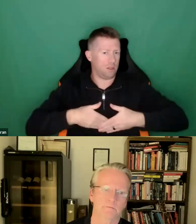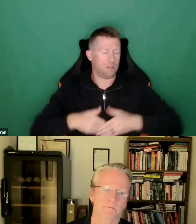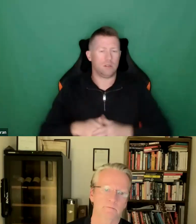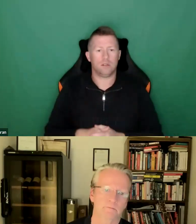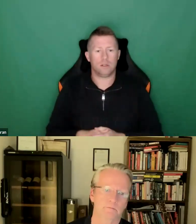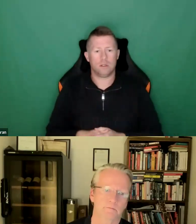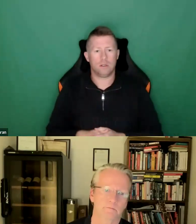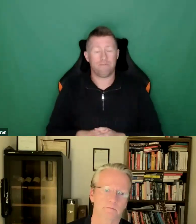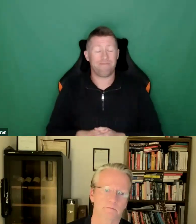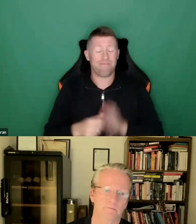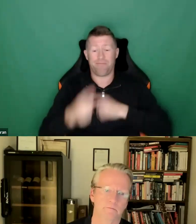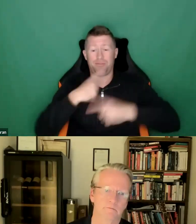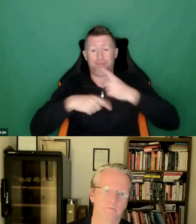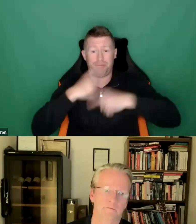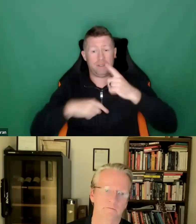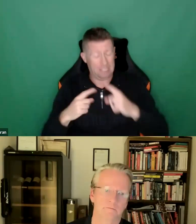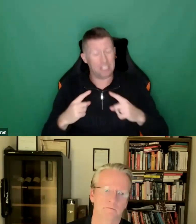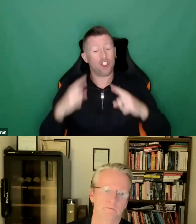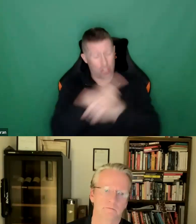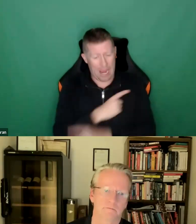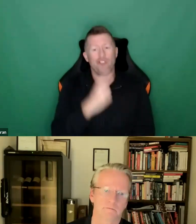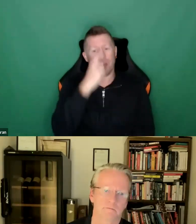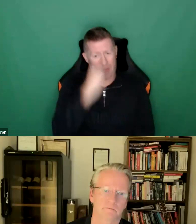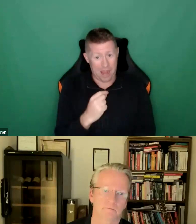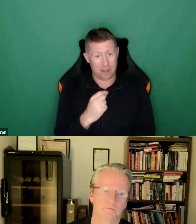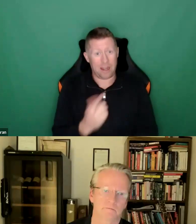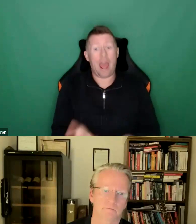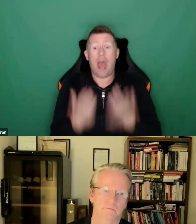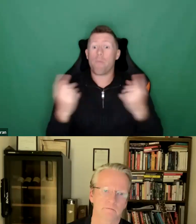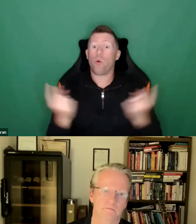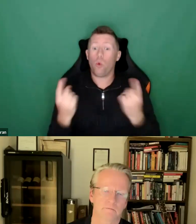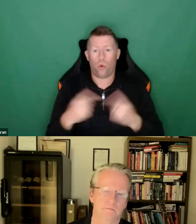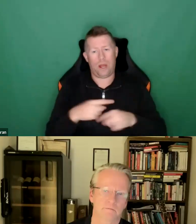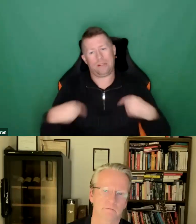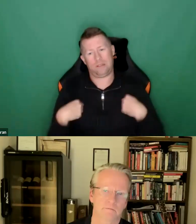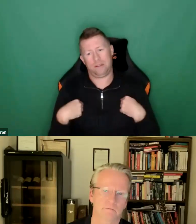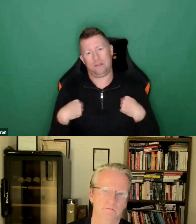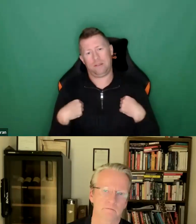And the team from the Australian Human Rights Commission. And a big thank you to